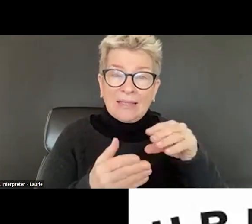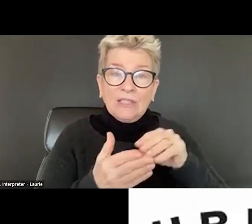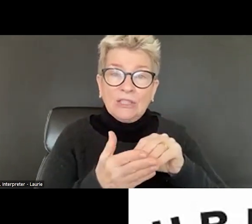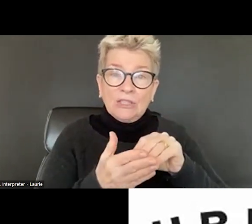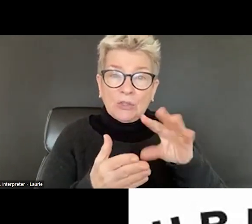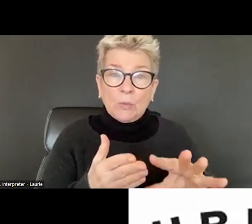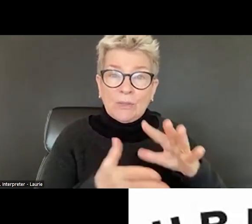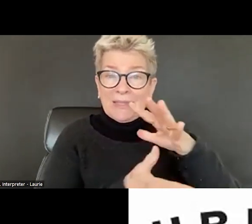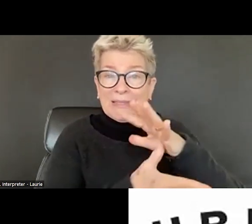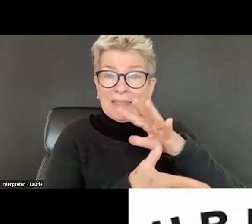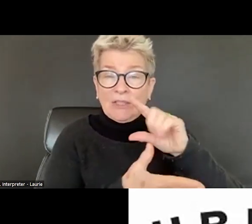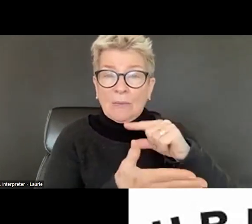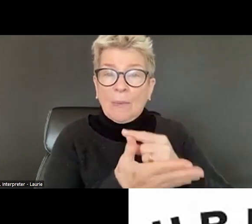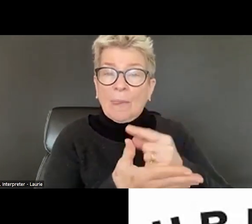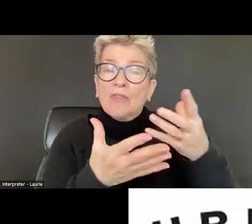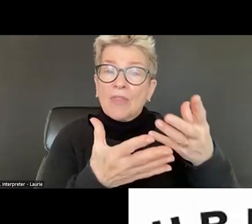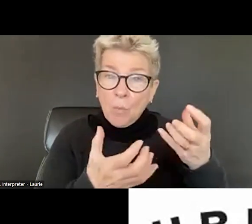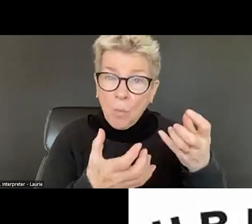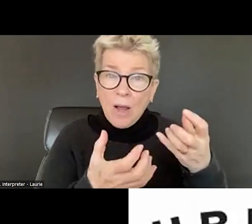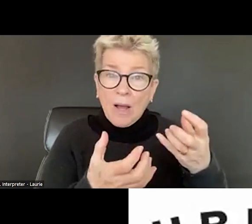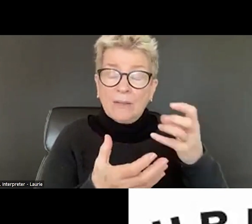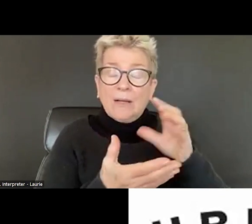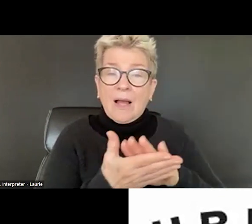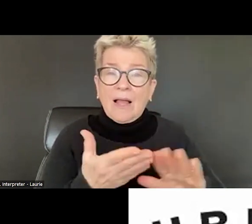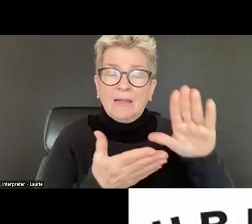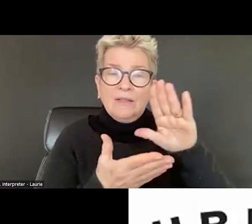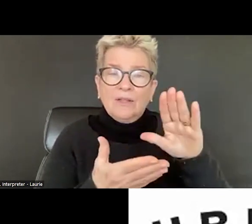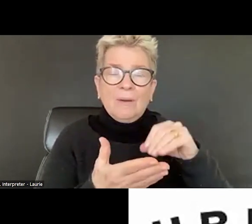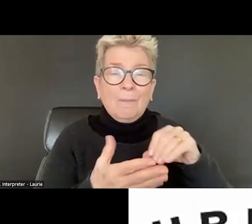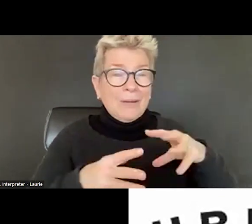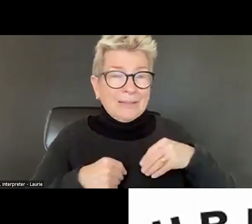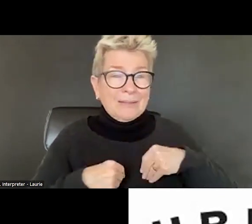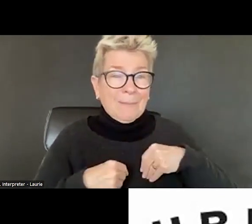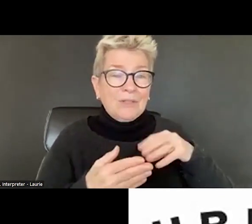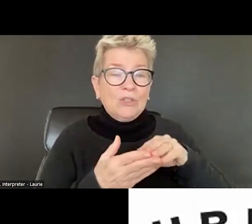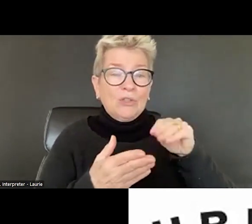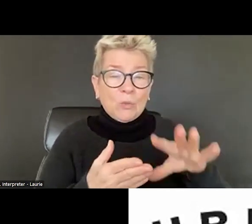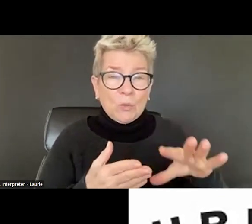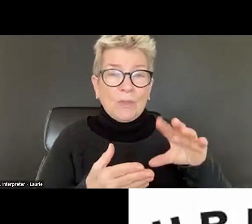education about taking on large student loan debt and being financially mindful yeah so what